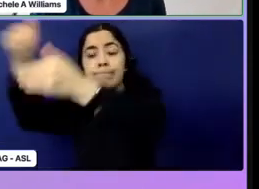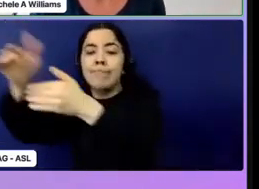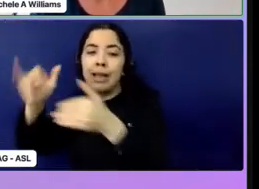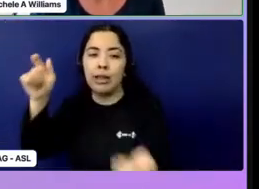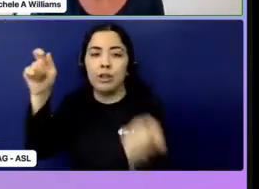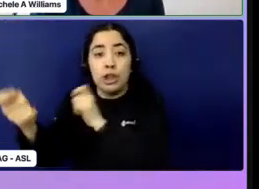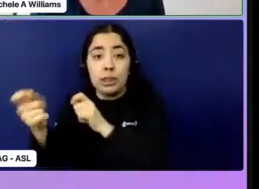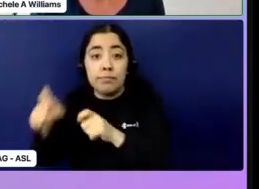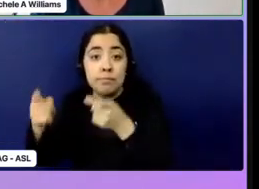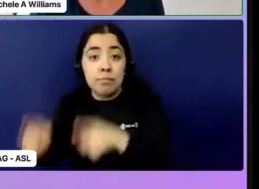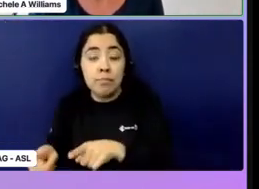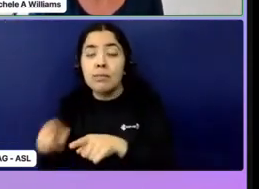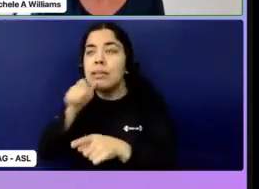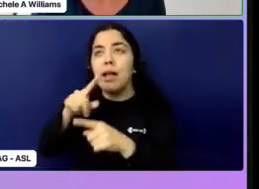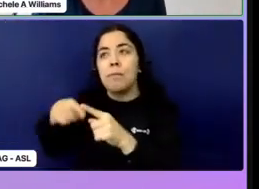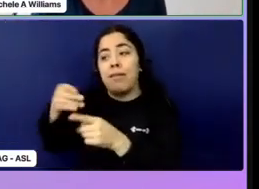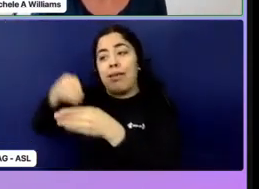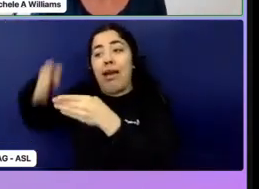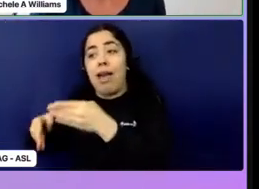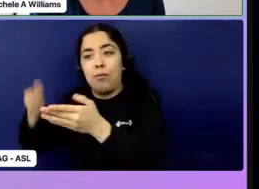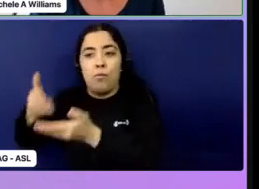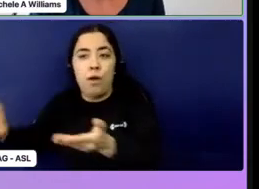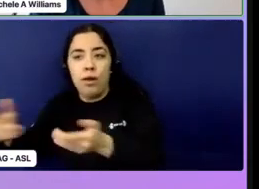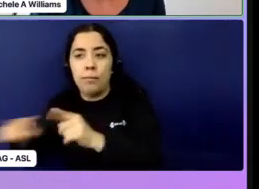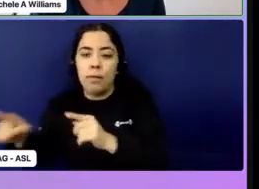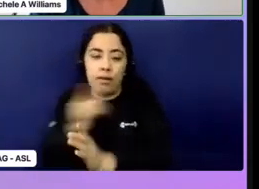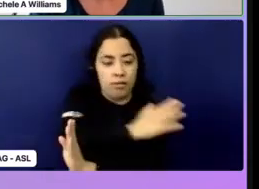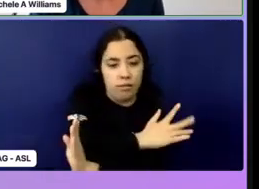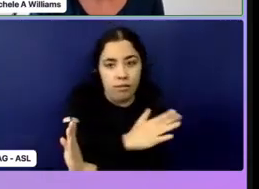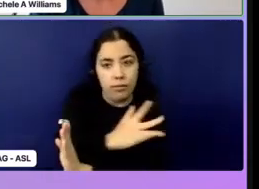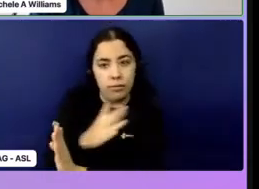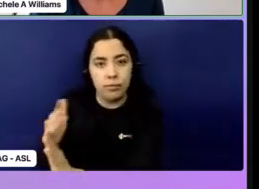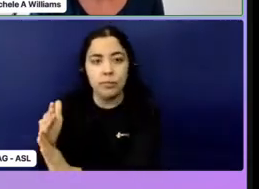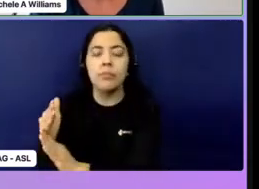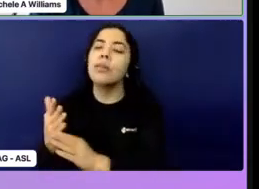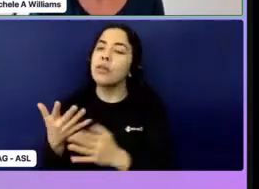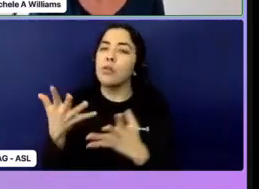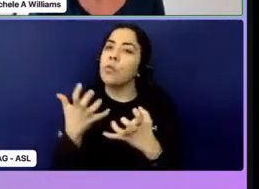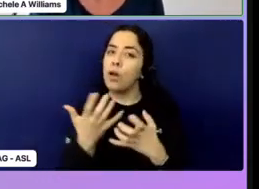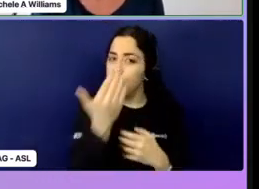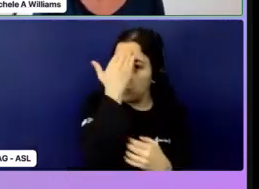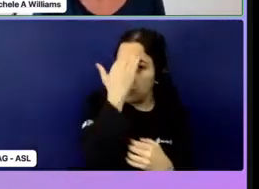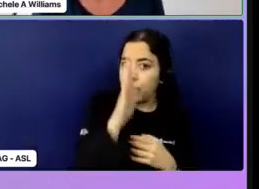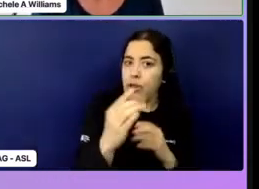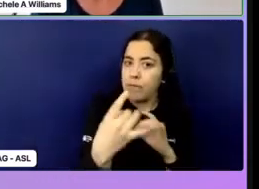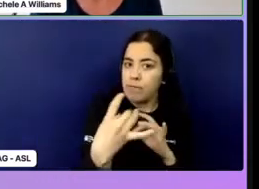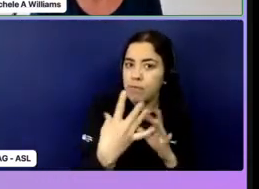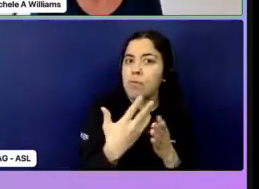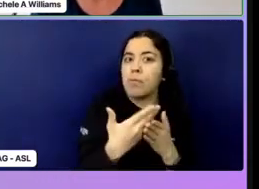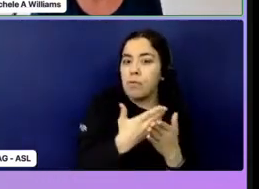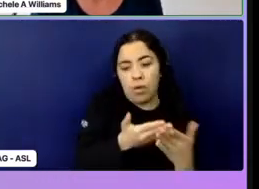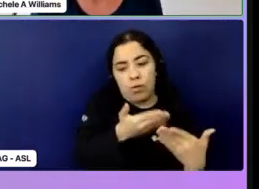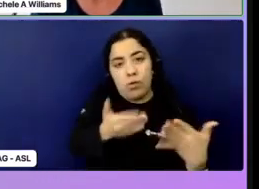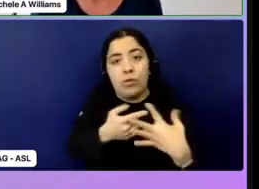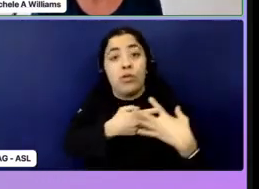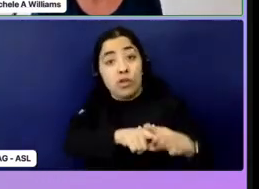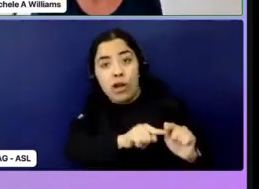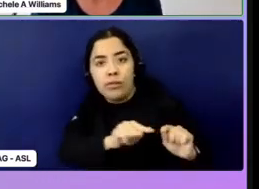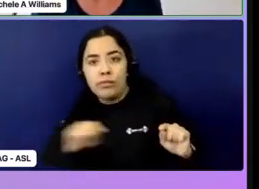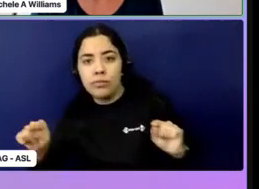happen. Not necessarily a product that you want to make. But, that is something that you probably want to know before you go